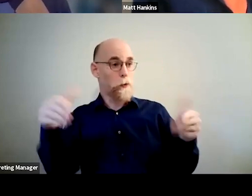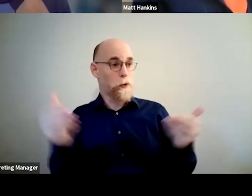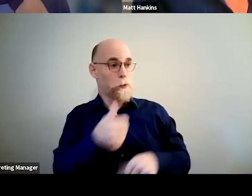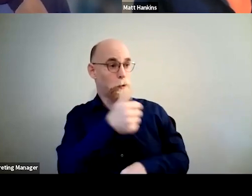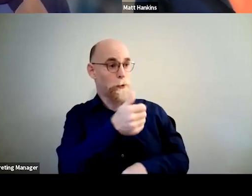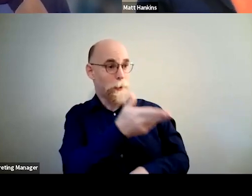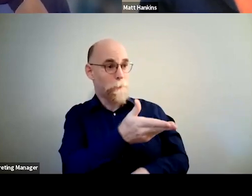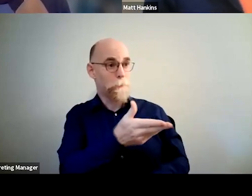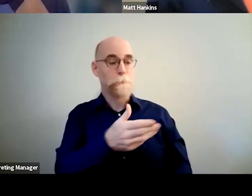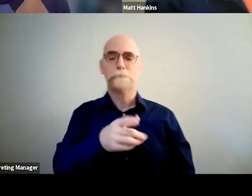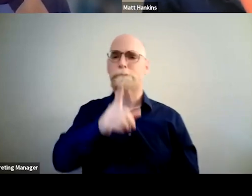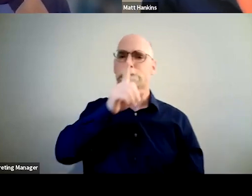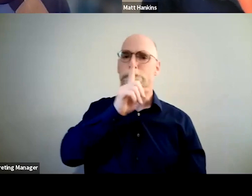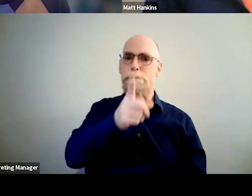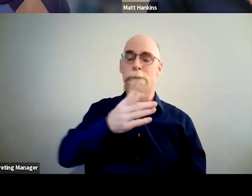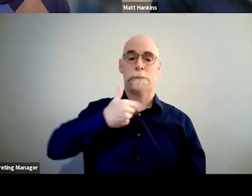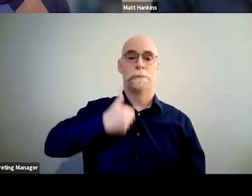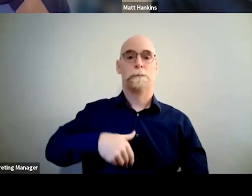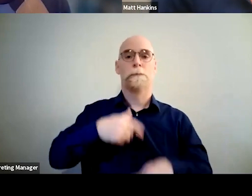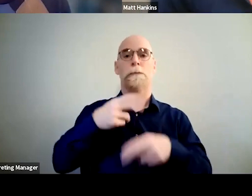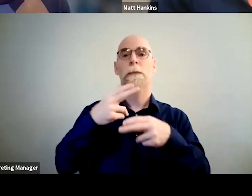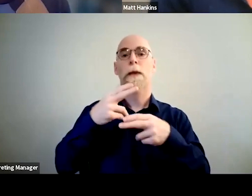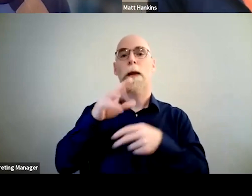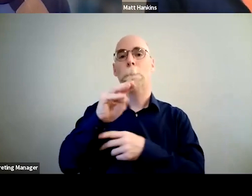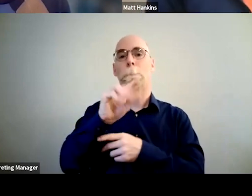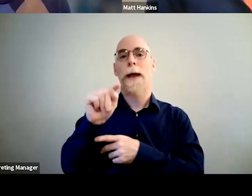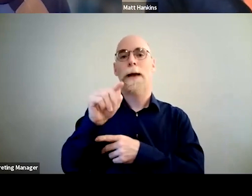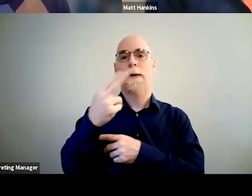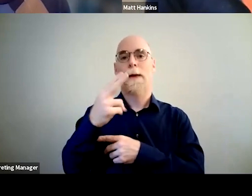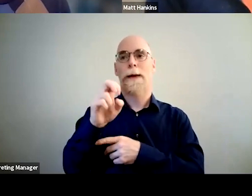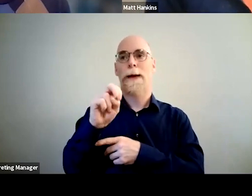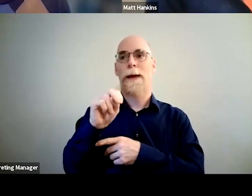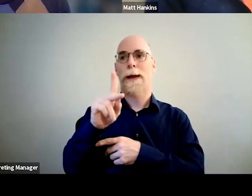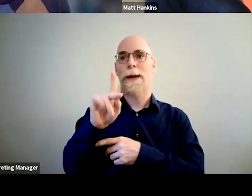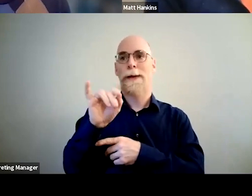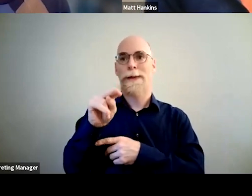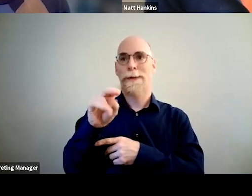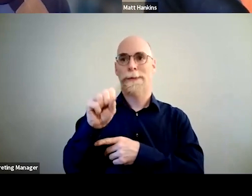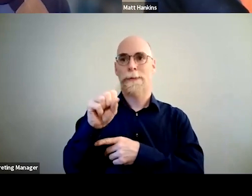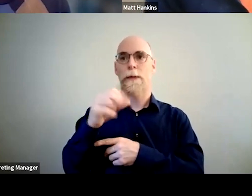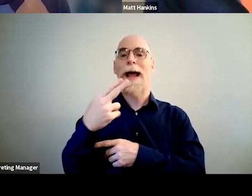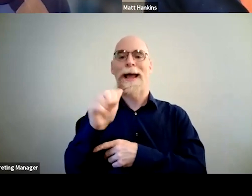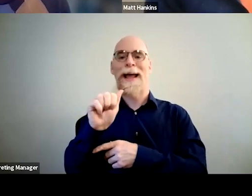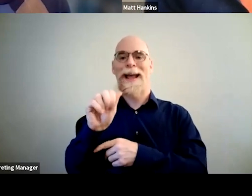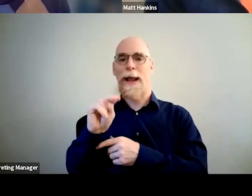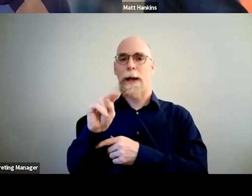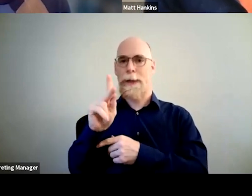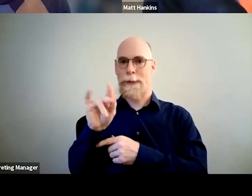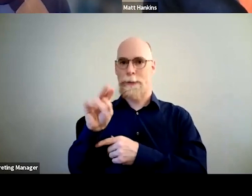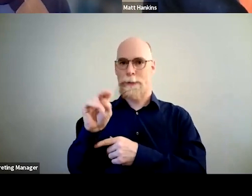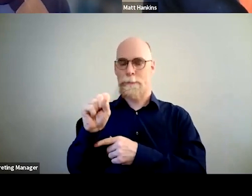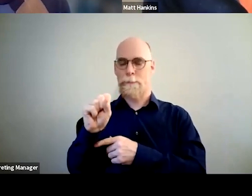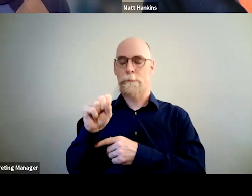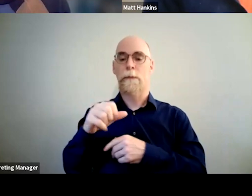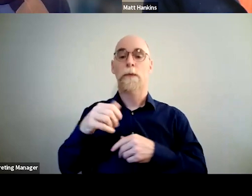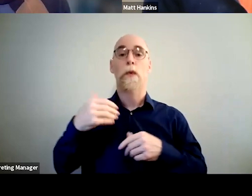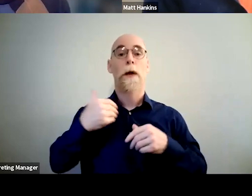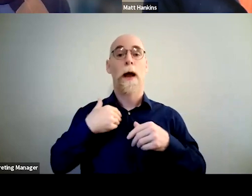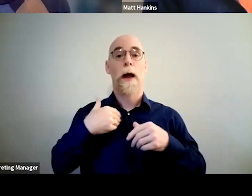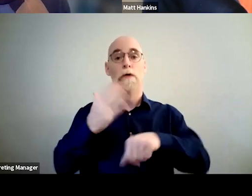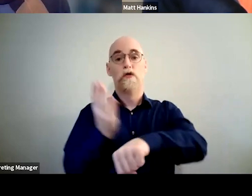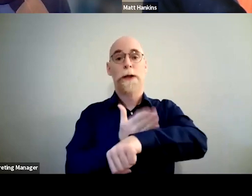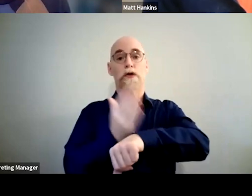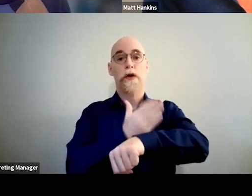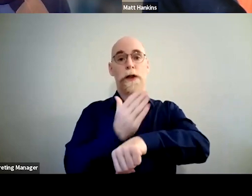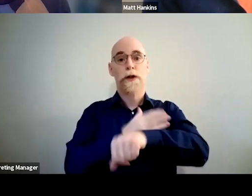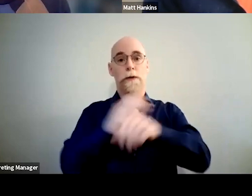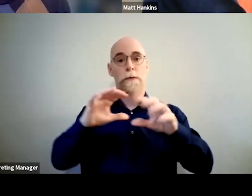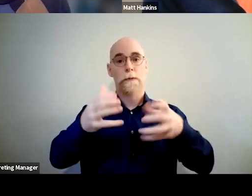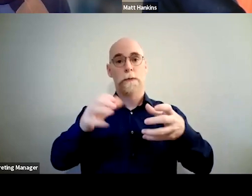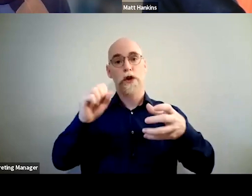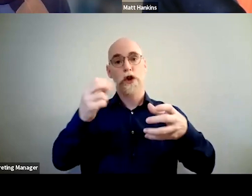Sure. My name's Matt Hankins. I am the restoration shop supervisor for a historic contractor here in